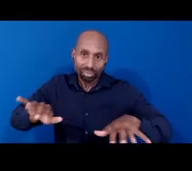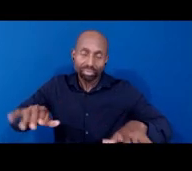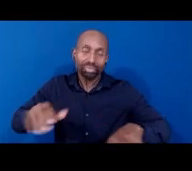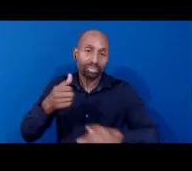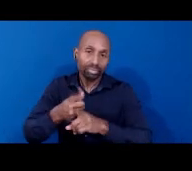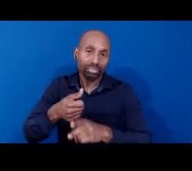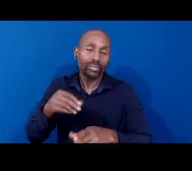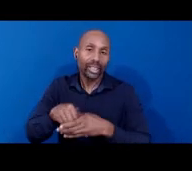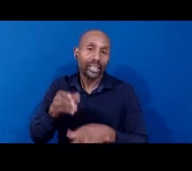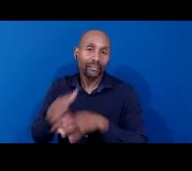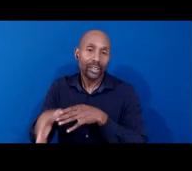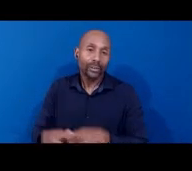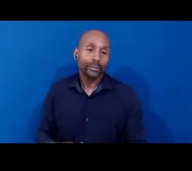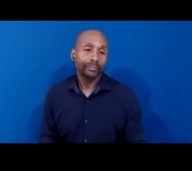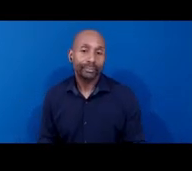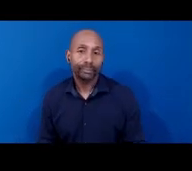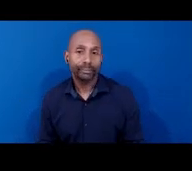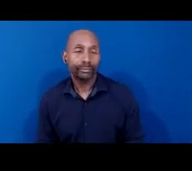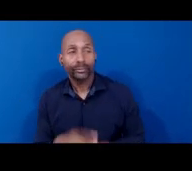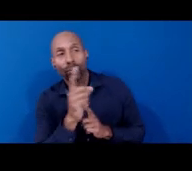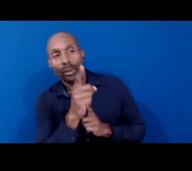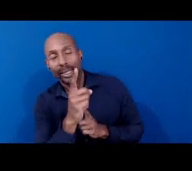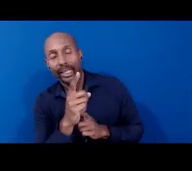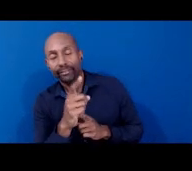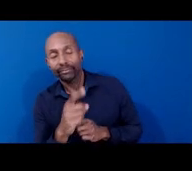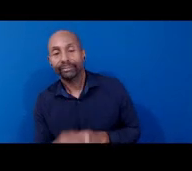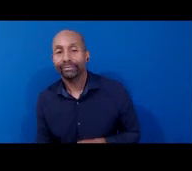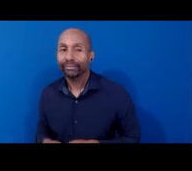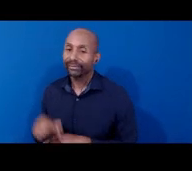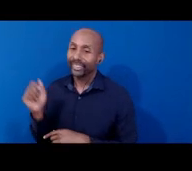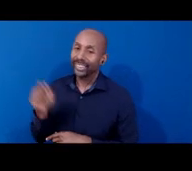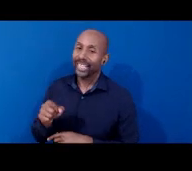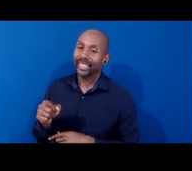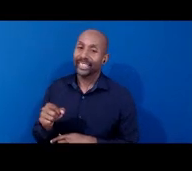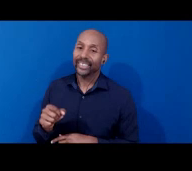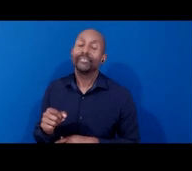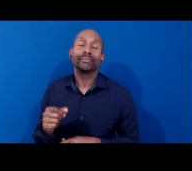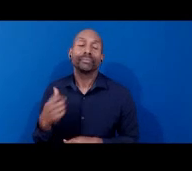Next slide, please. One minute left, Maya. Yes, we know some answers will change.